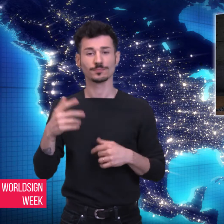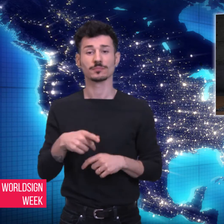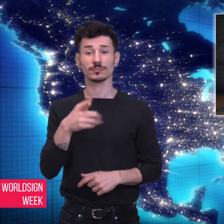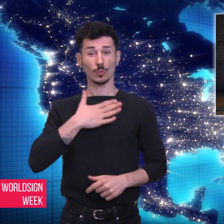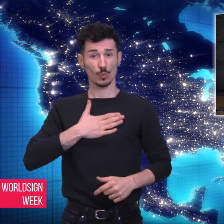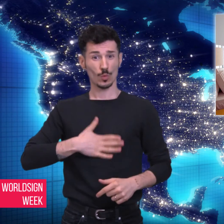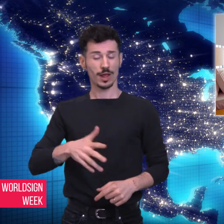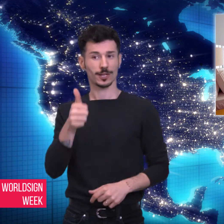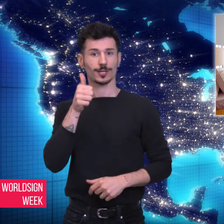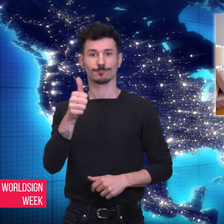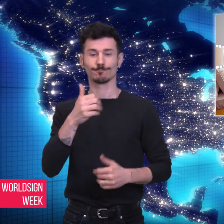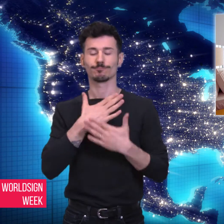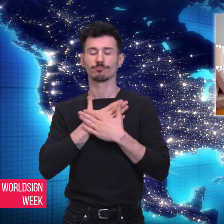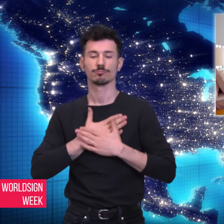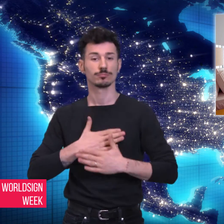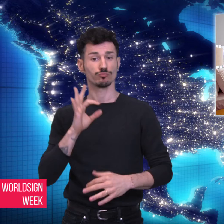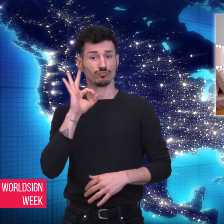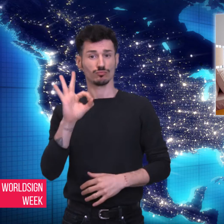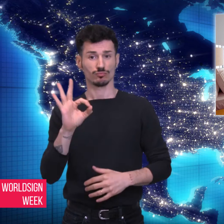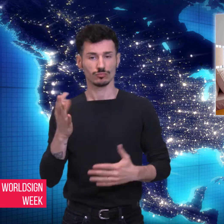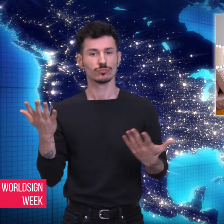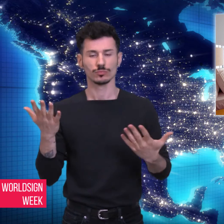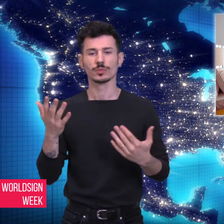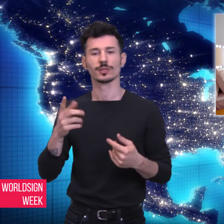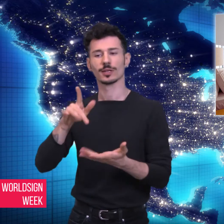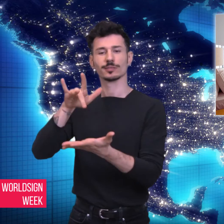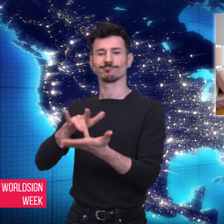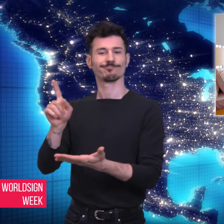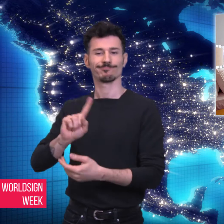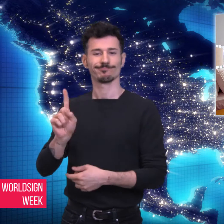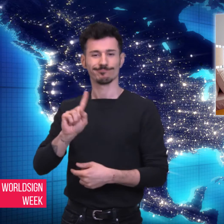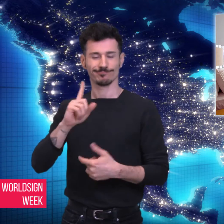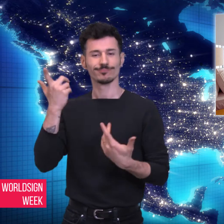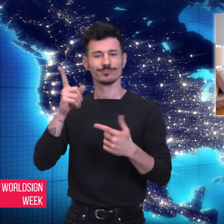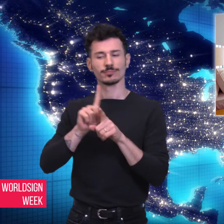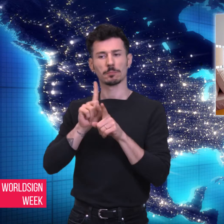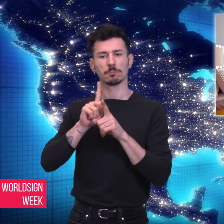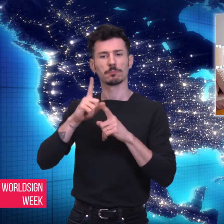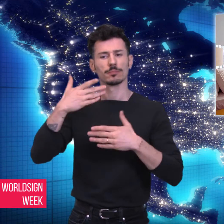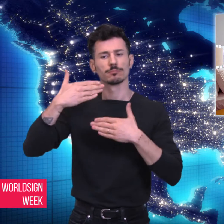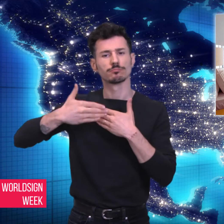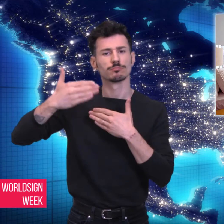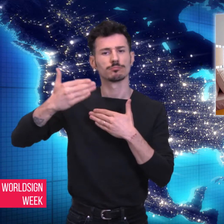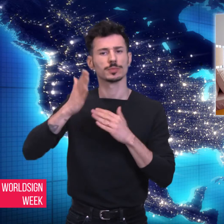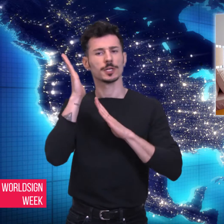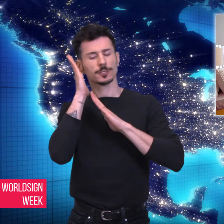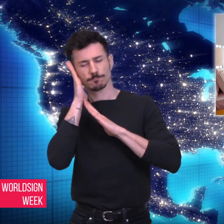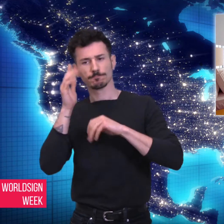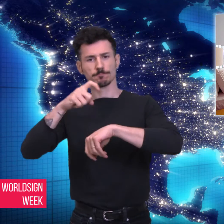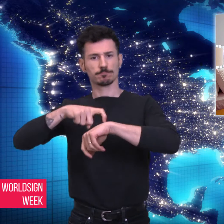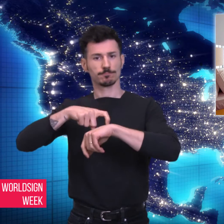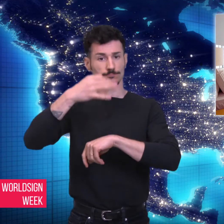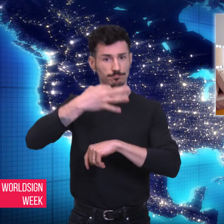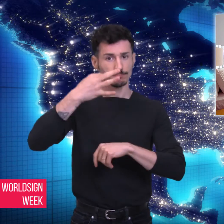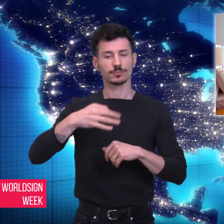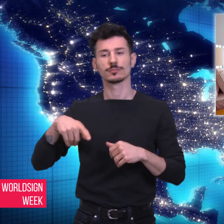would restart your sleep cycle and cause you to become even more groggy when you wake up later.